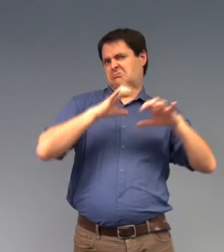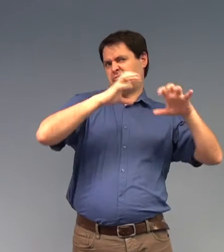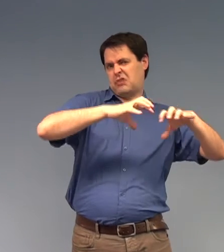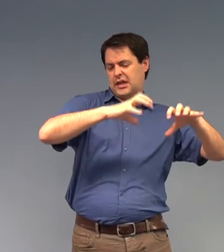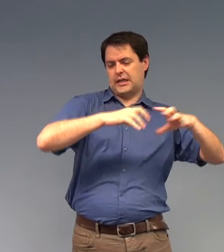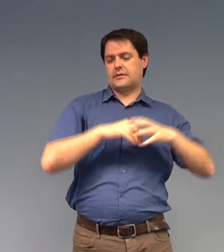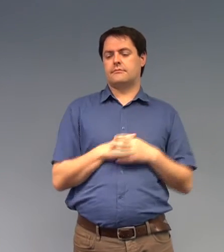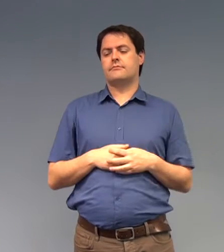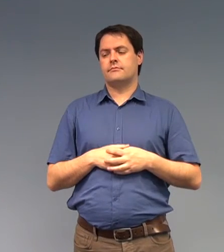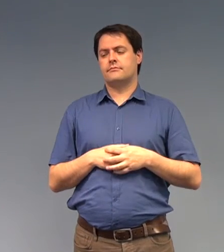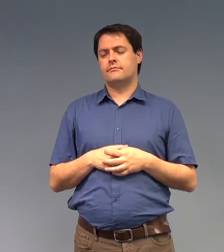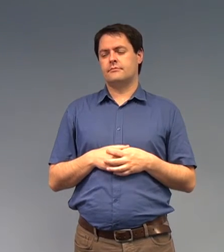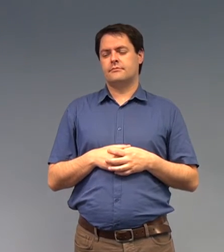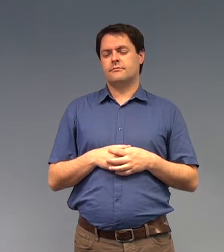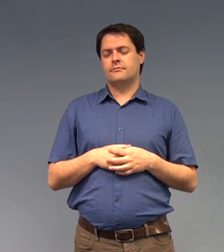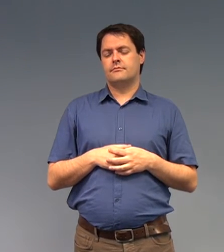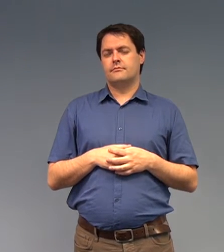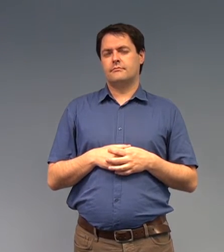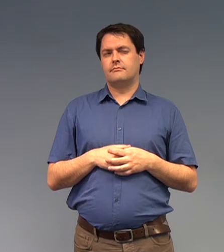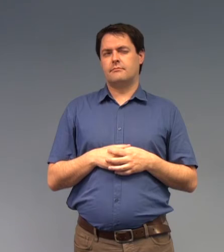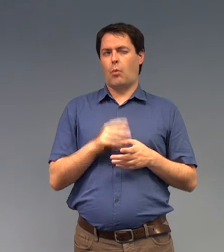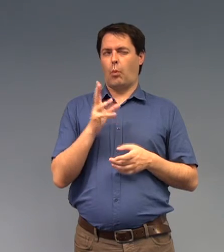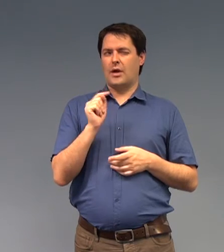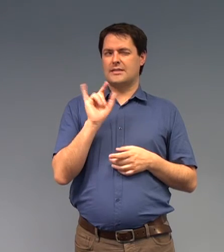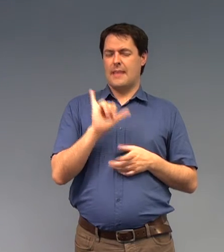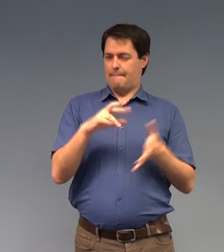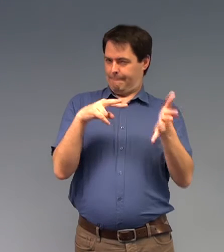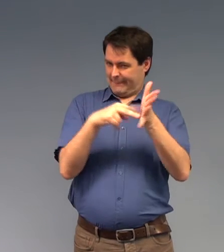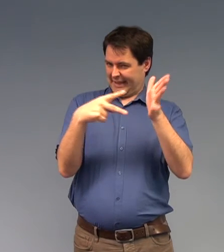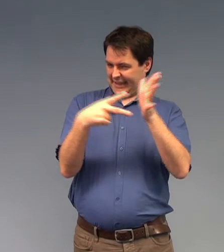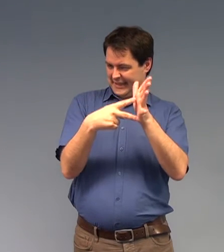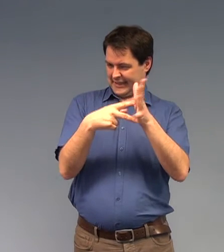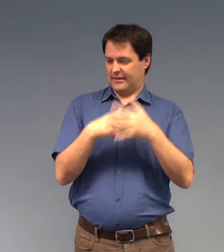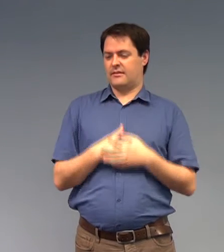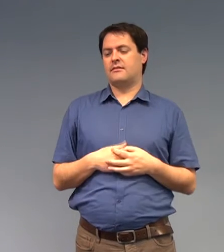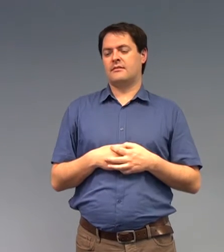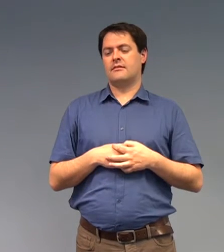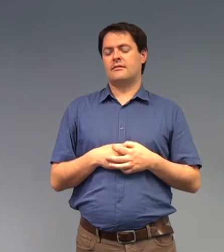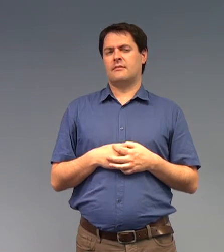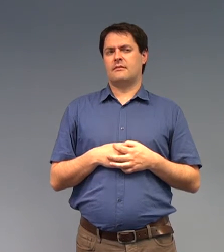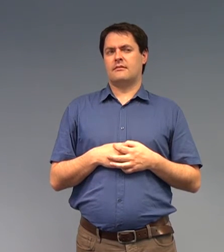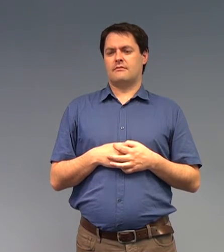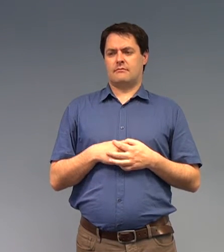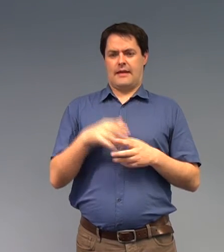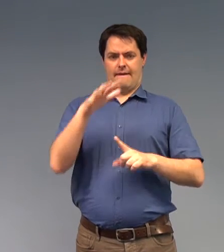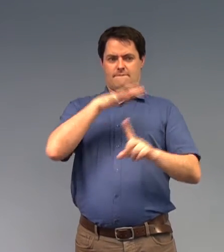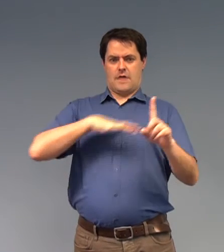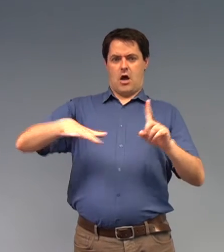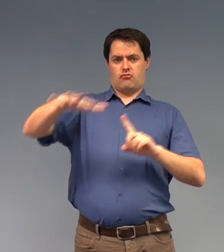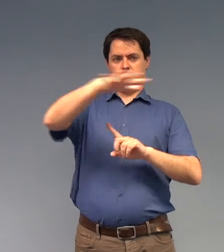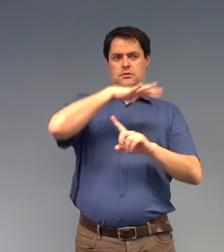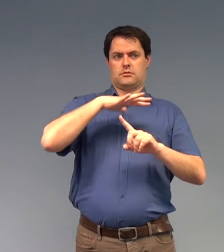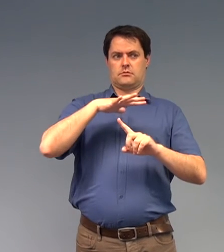But if we take the phrase, "It's raining," similar to the sign "It's raining."